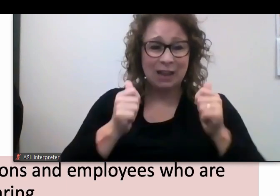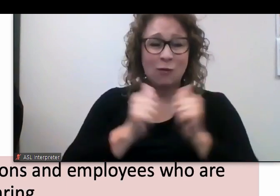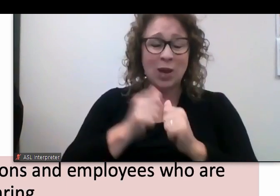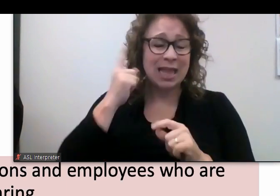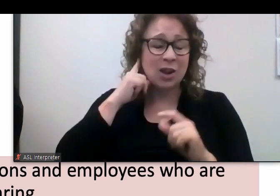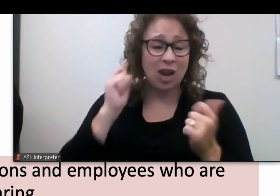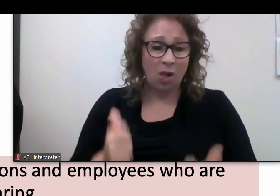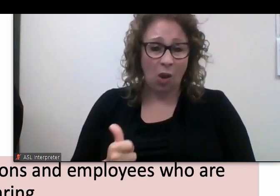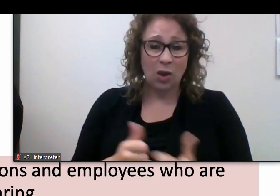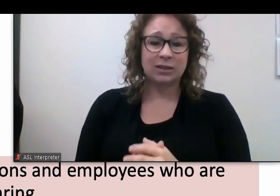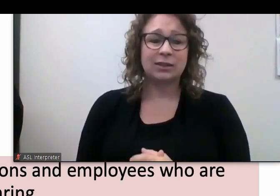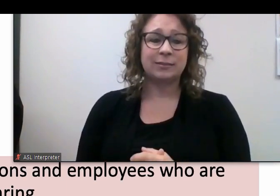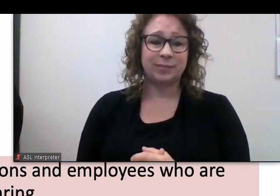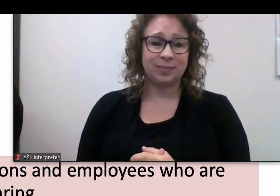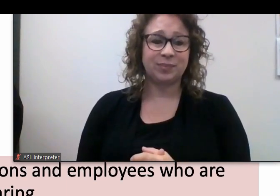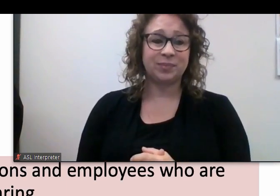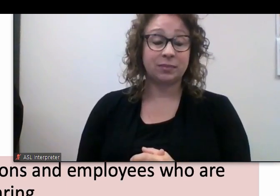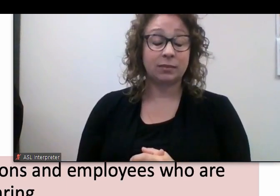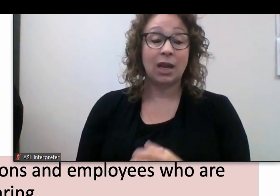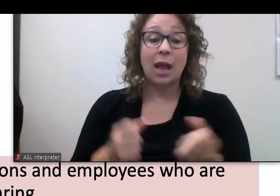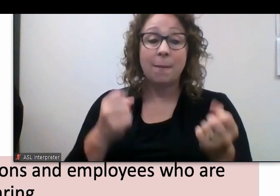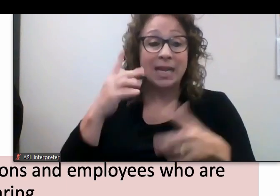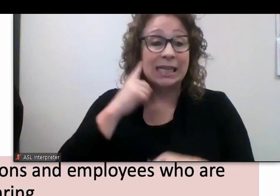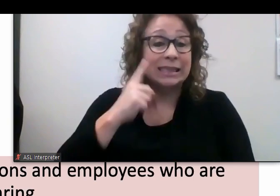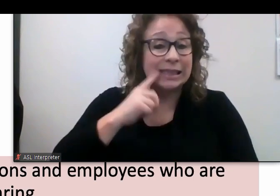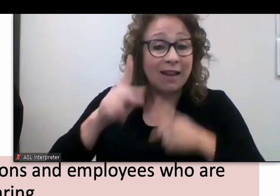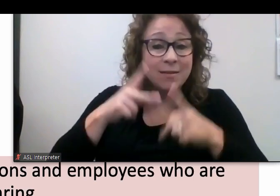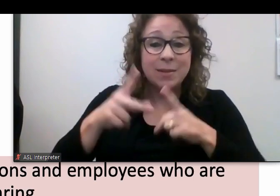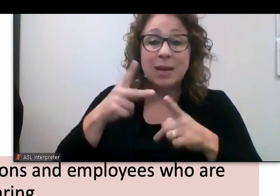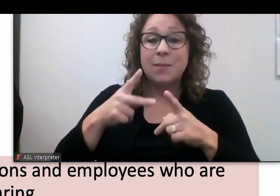There's a lot of deaf people in North Carolina,